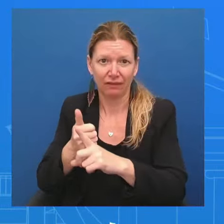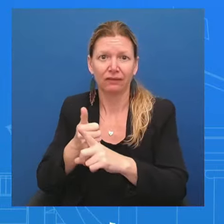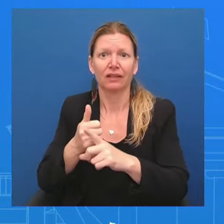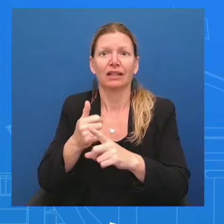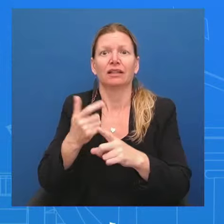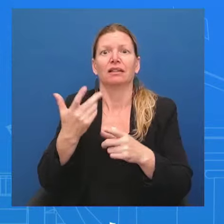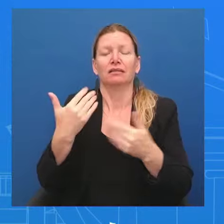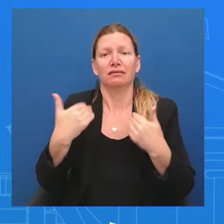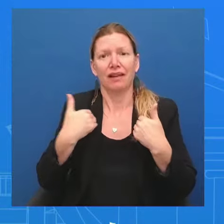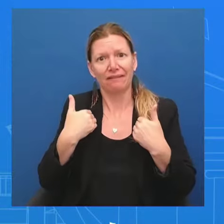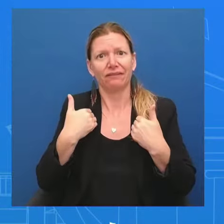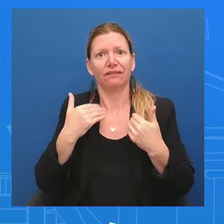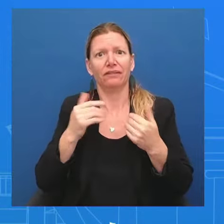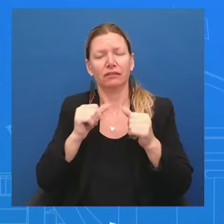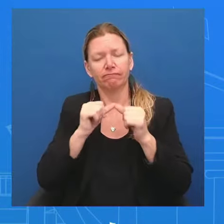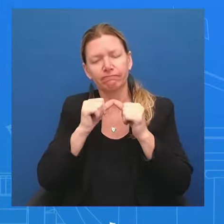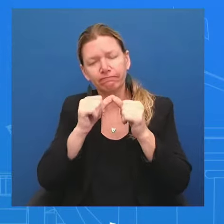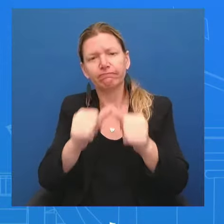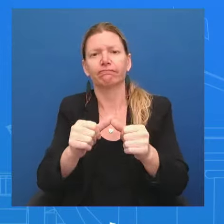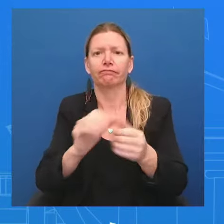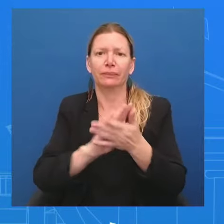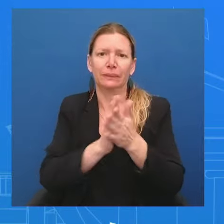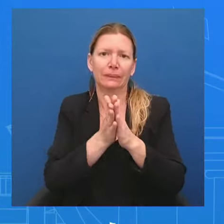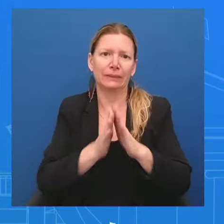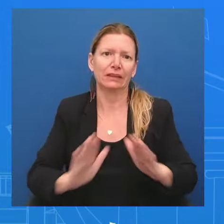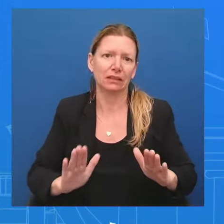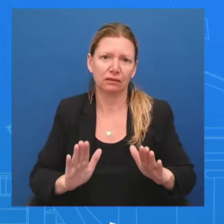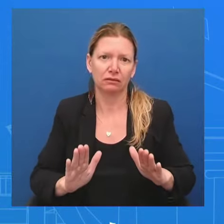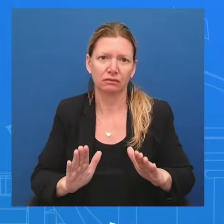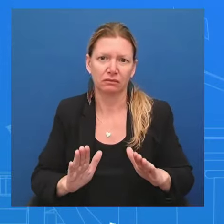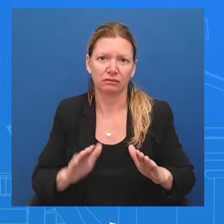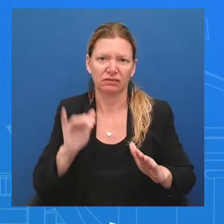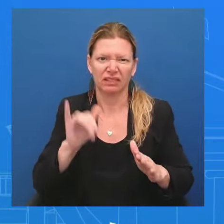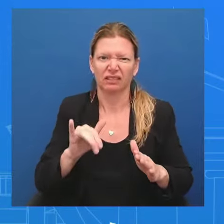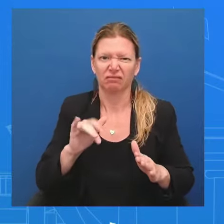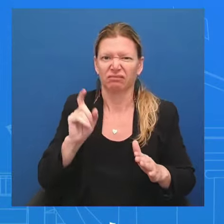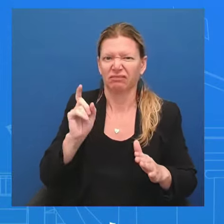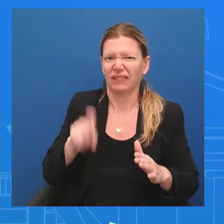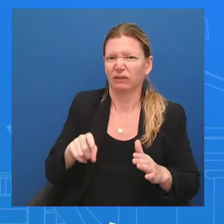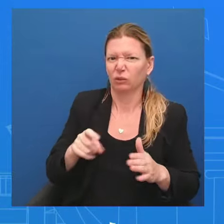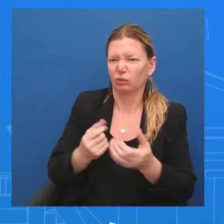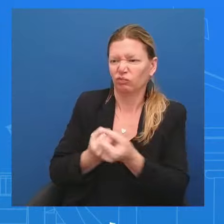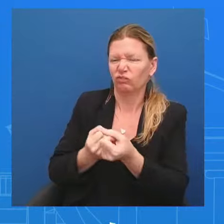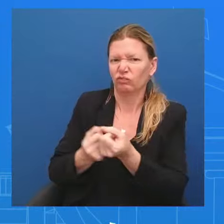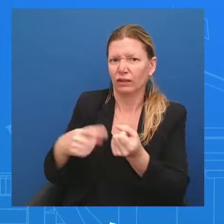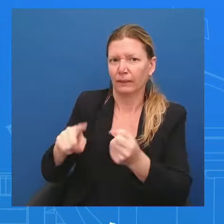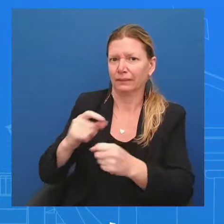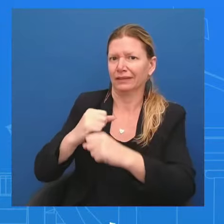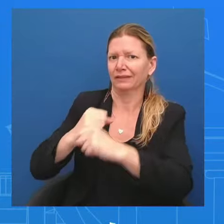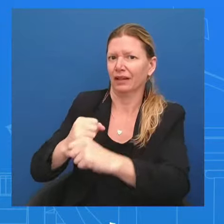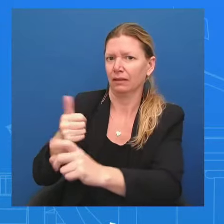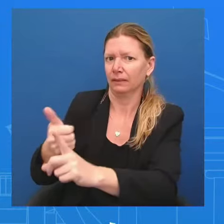that they have what they need to defend themselves. As I've said multiple times already. And you saw what's happened in Kharkiv this weekend,